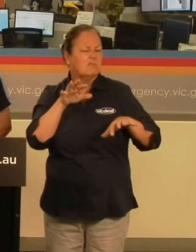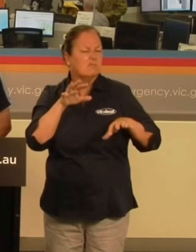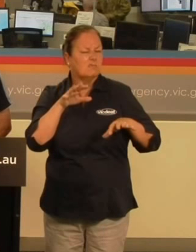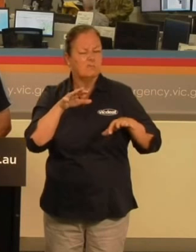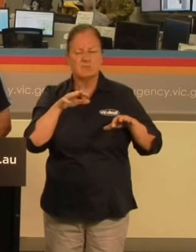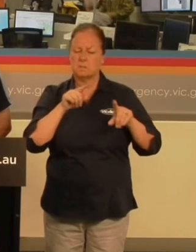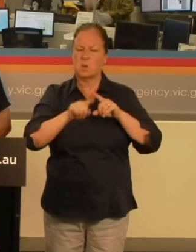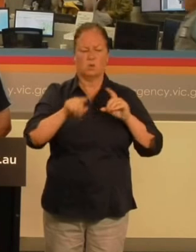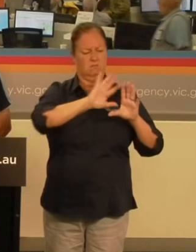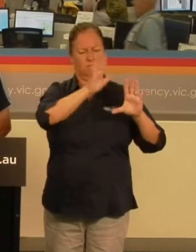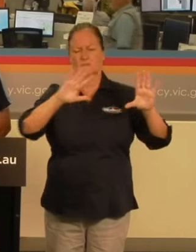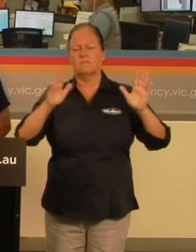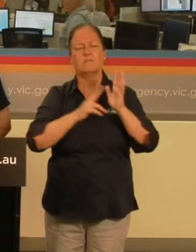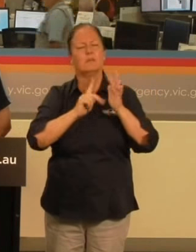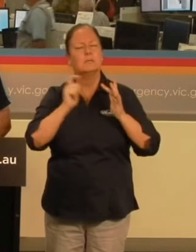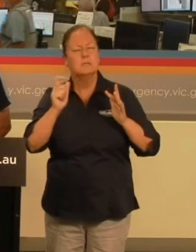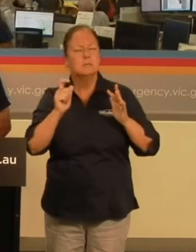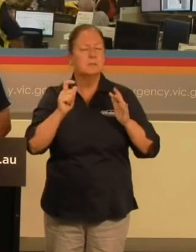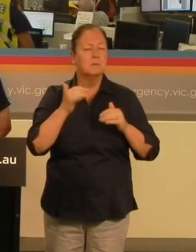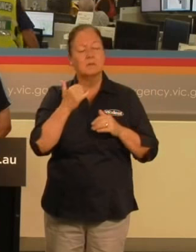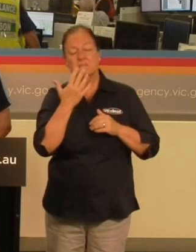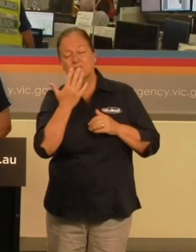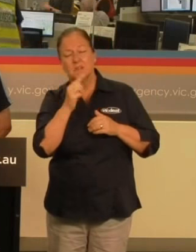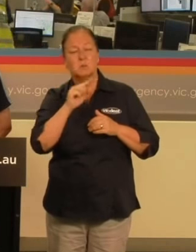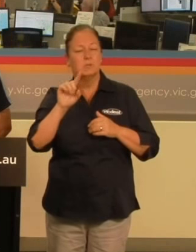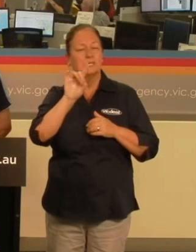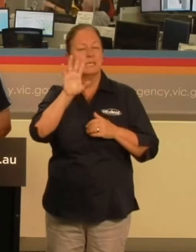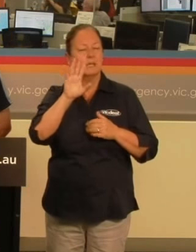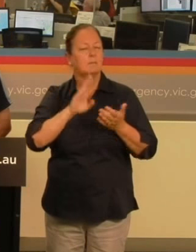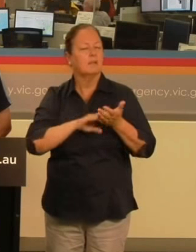perhaps five to ten millimetres if you're in the far southwest but that